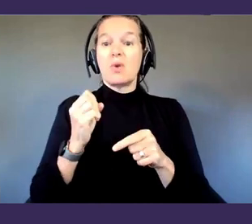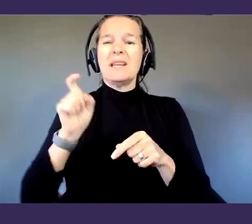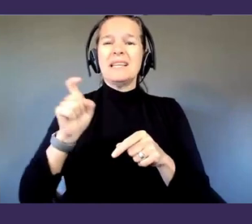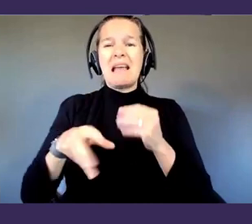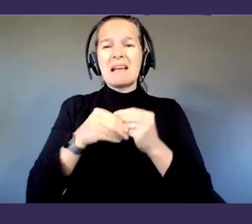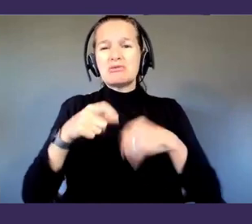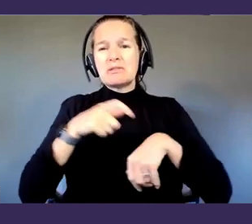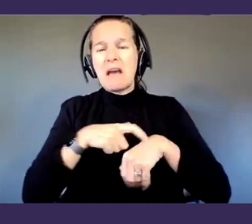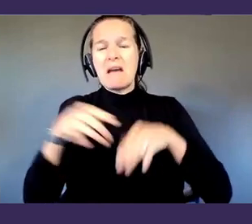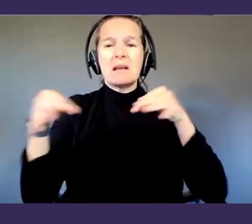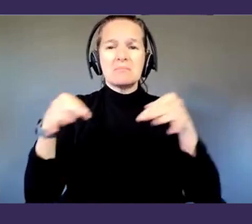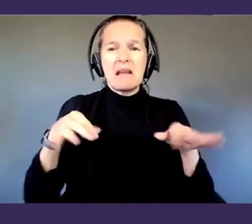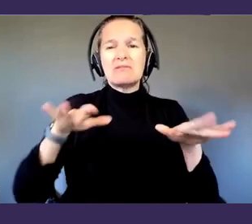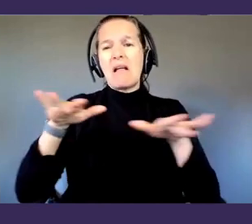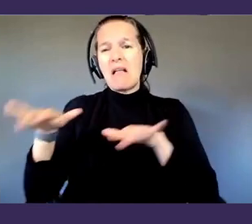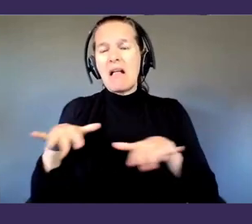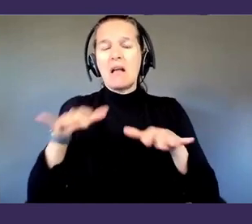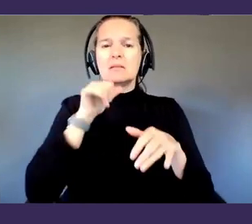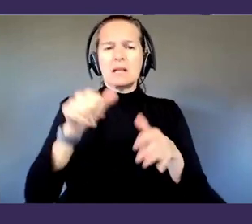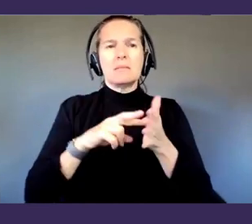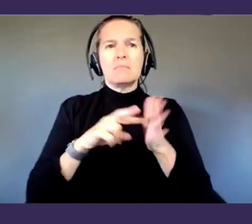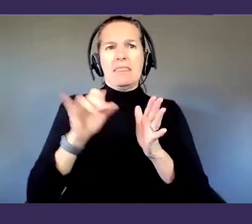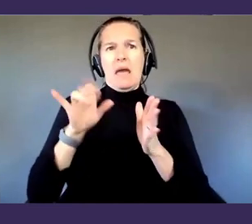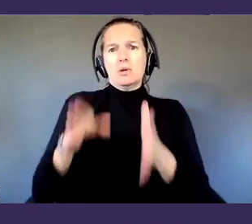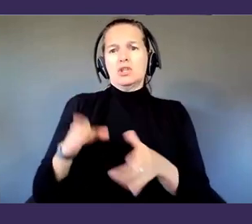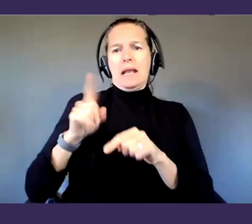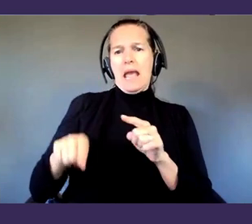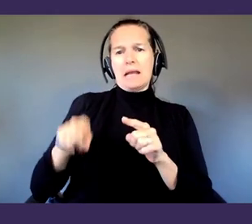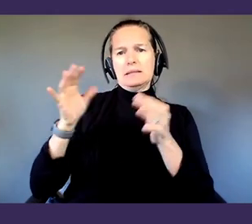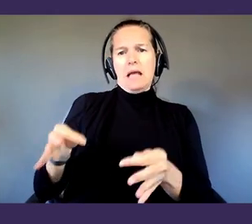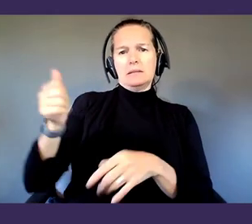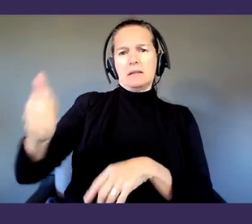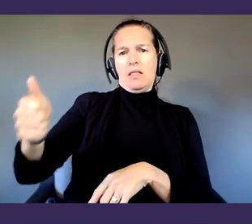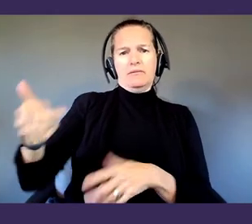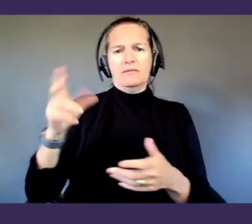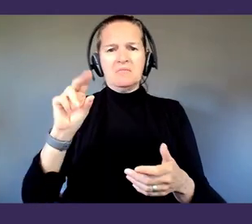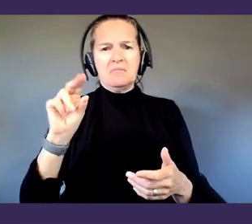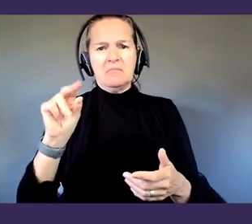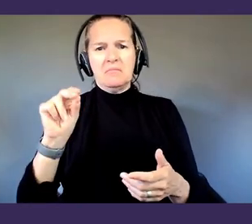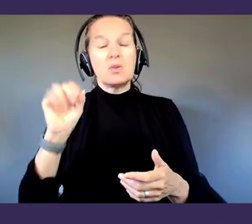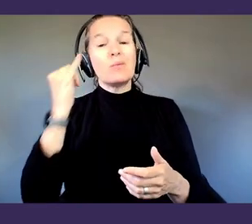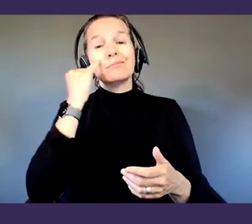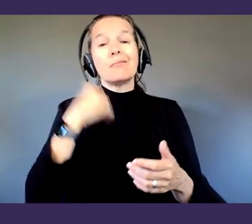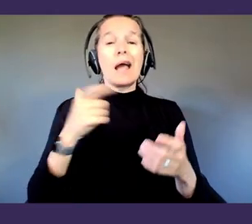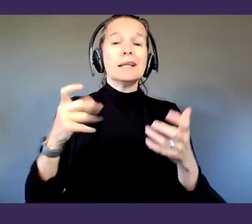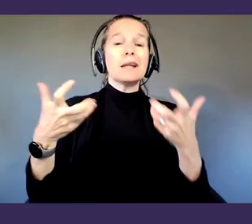does not mean a person cannot make their own decisions. So if I need an accommodation to be able to make a decision,